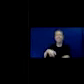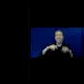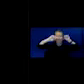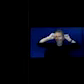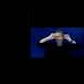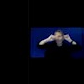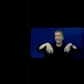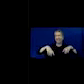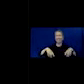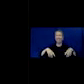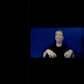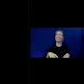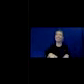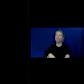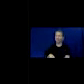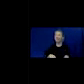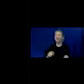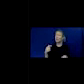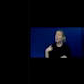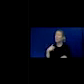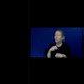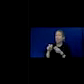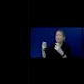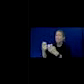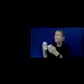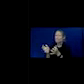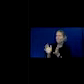We sat around the kitchen table spending time talking about things he enjoyed, and one of